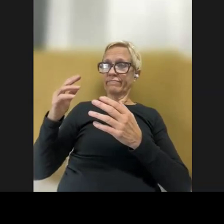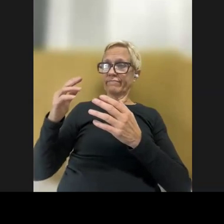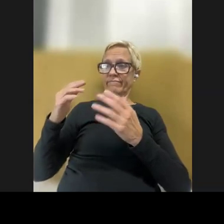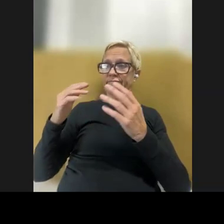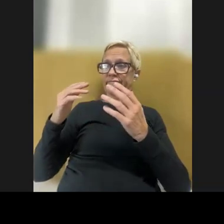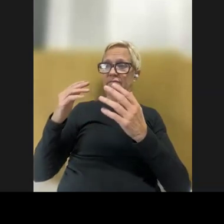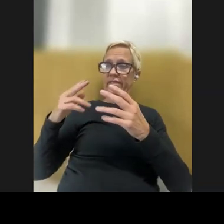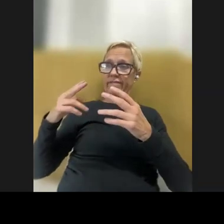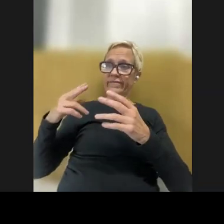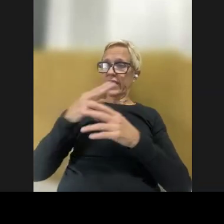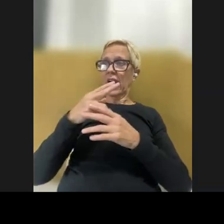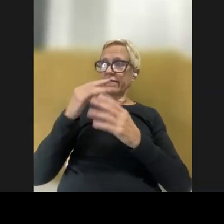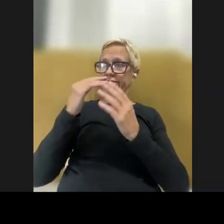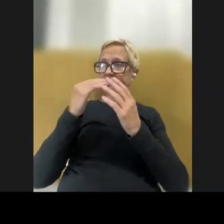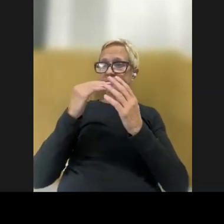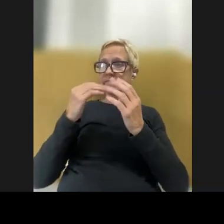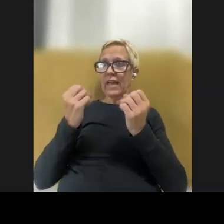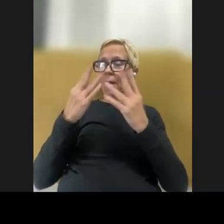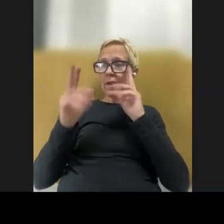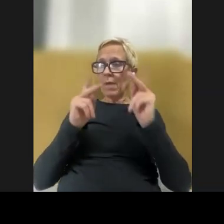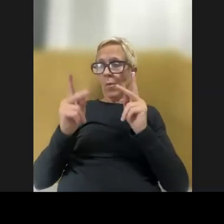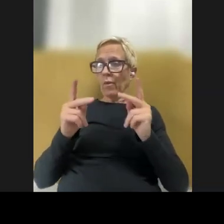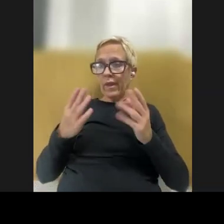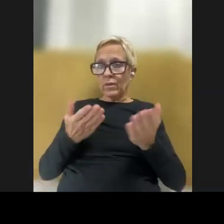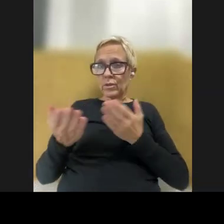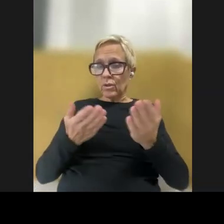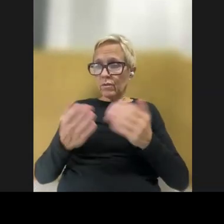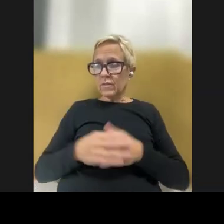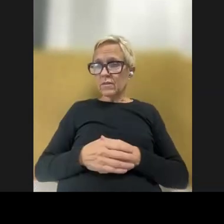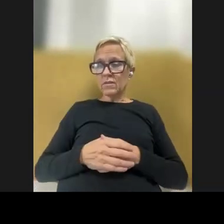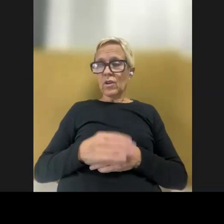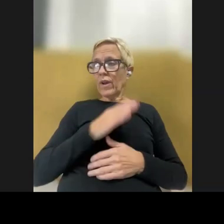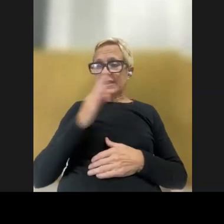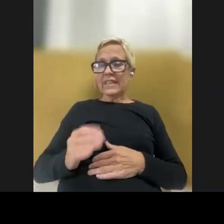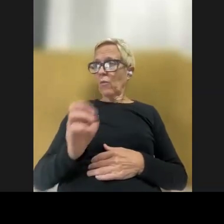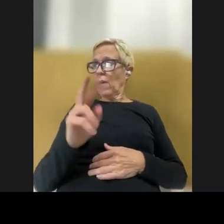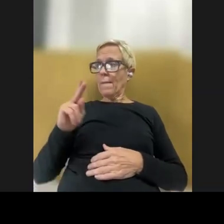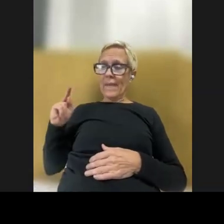And money going into those prabs.